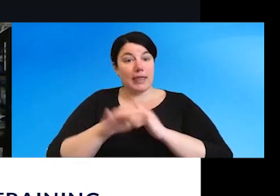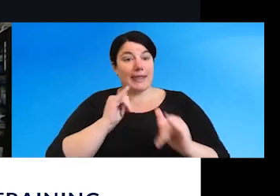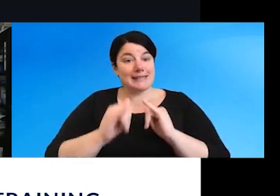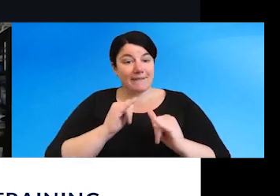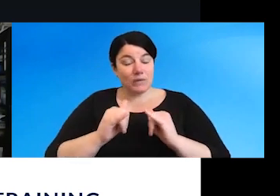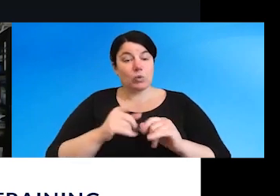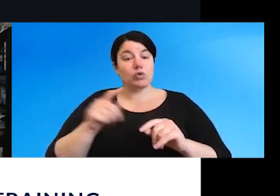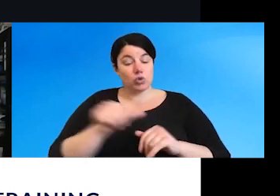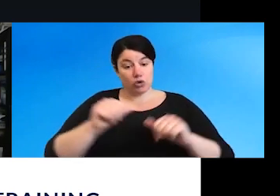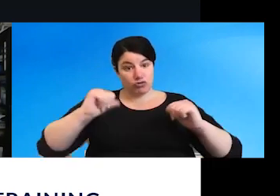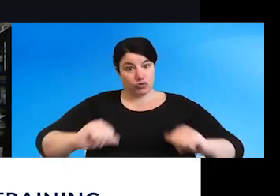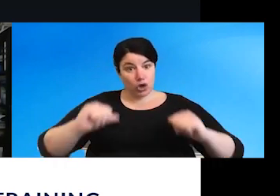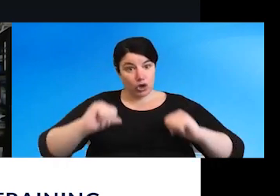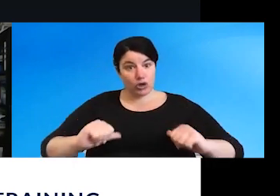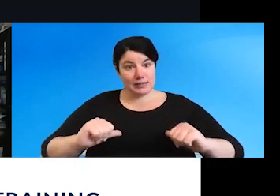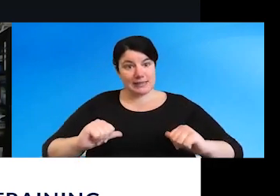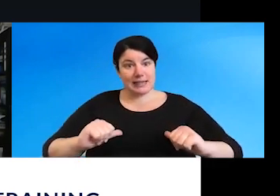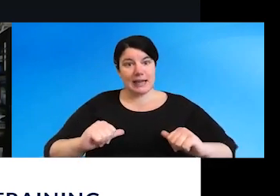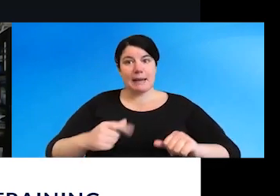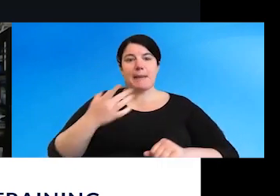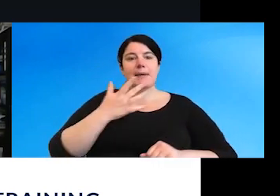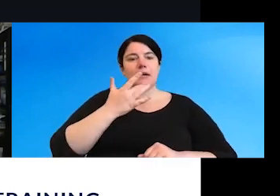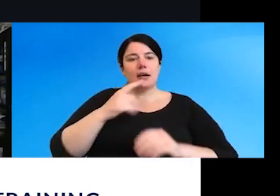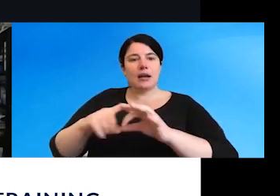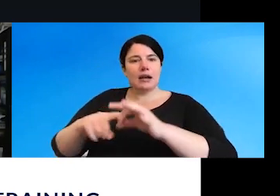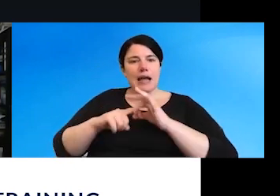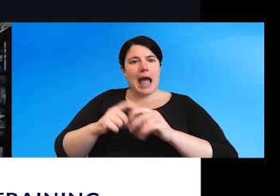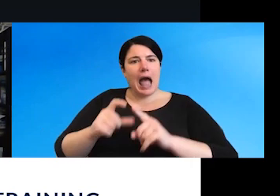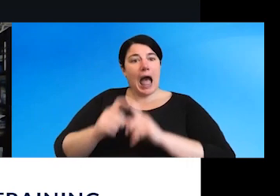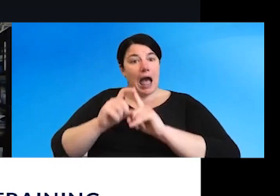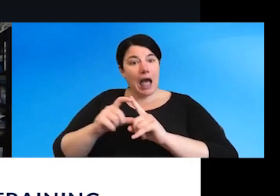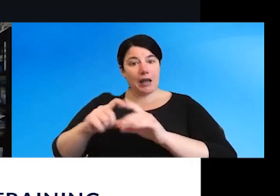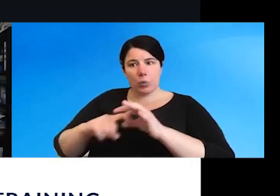rehearse answering hard questions, but also easy questions. Often